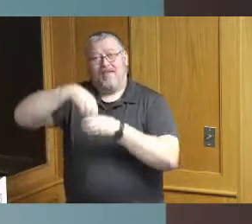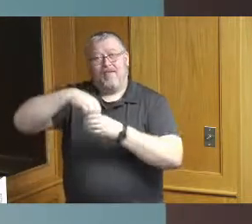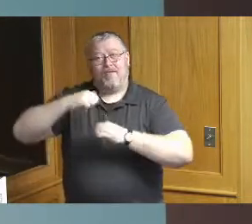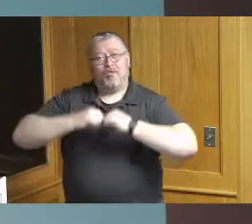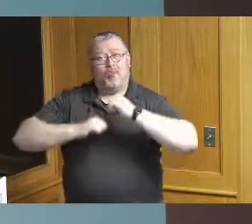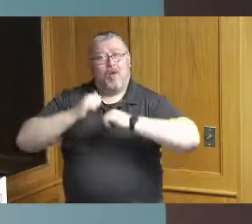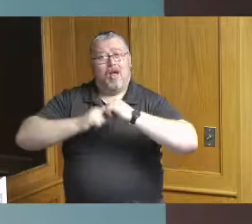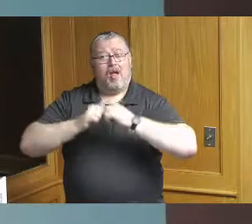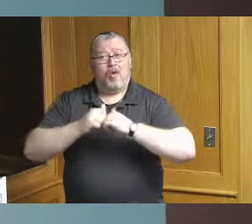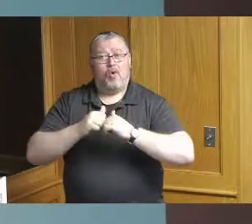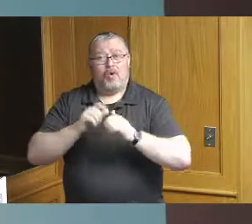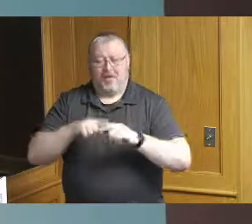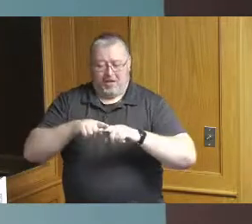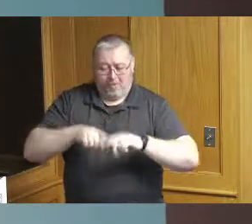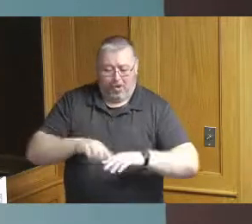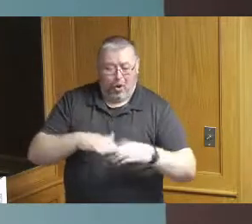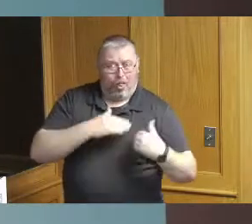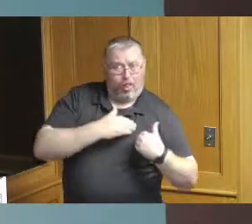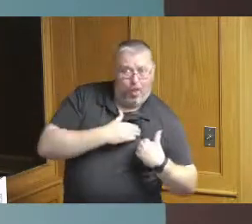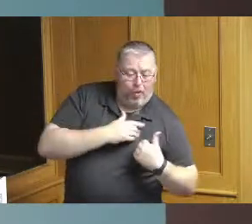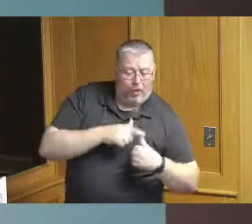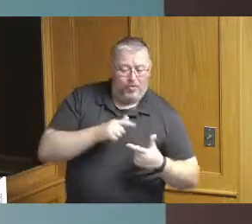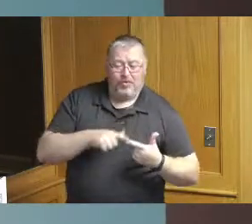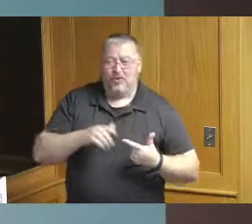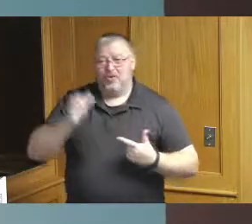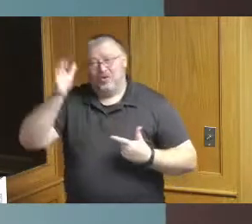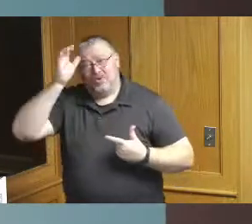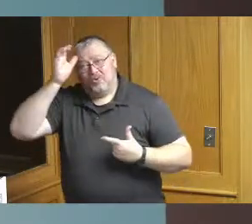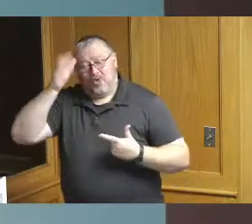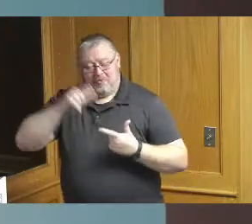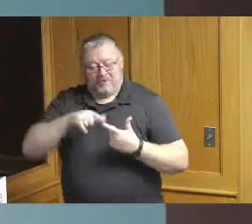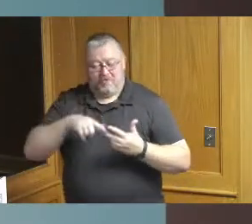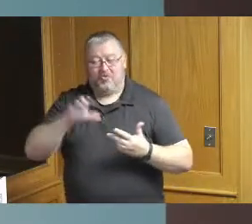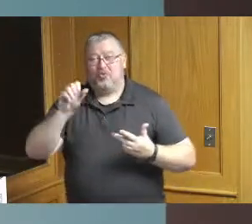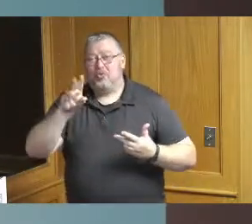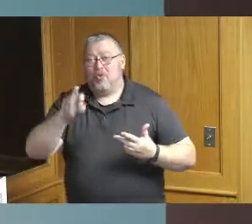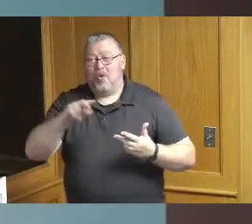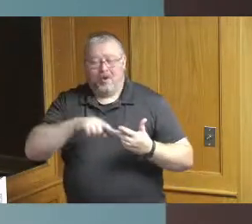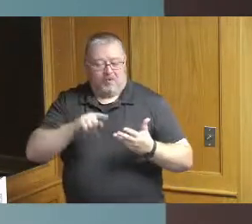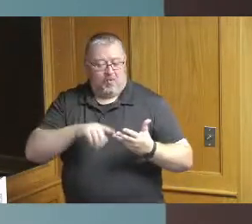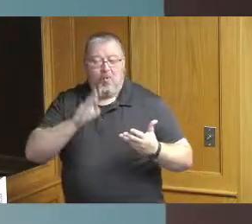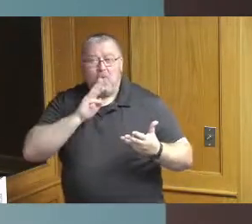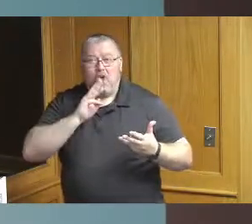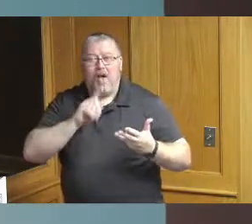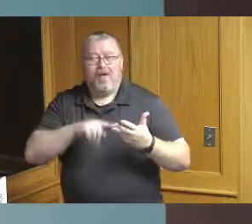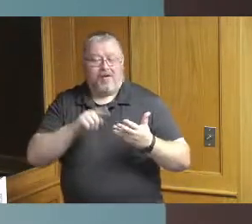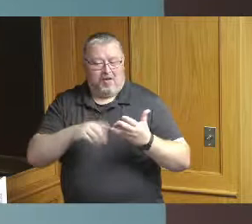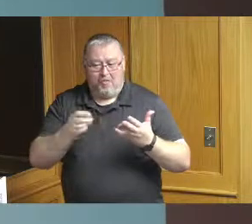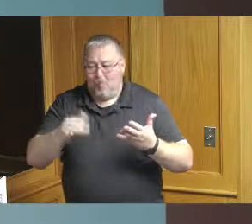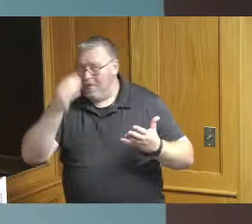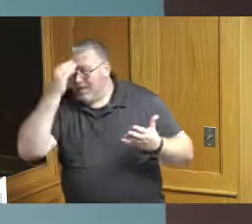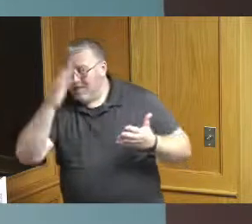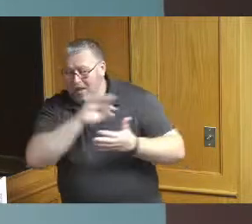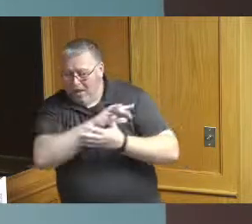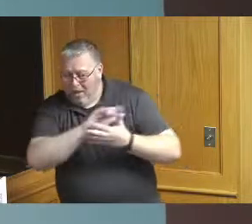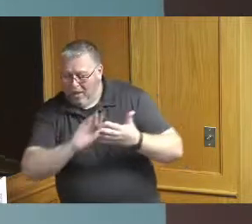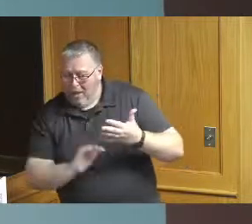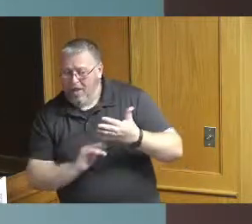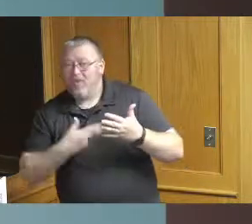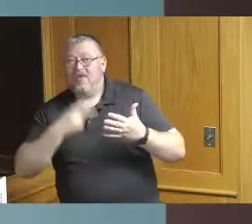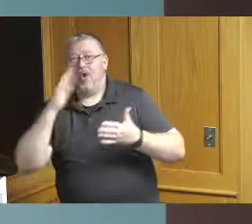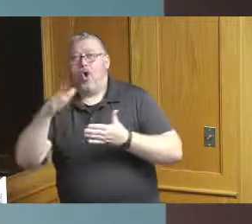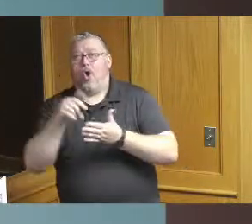roadways sewer water property based information all of them are tracked within the cages